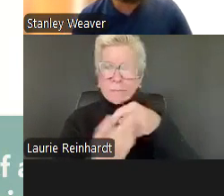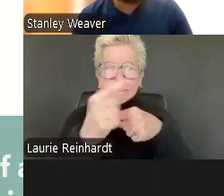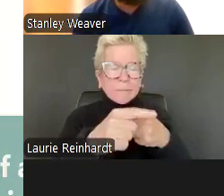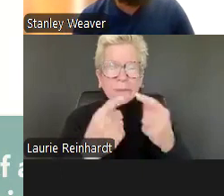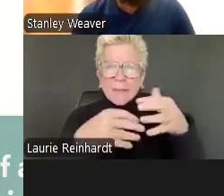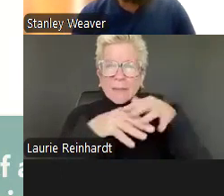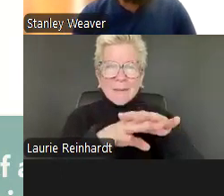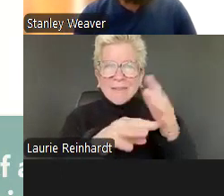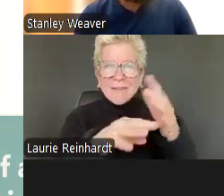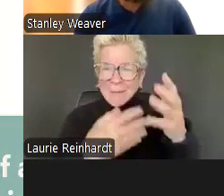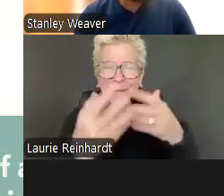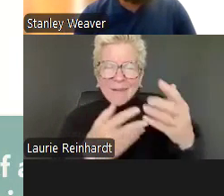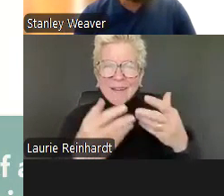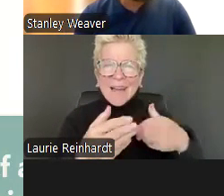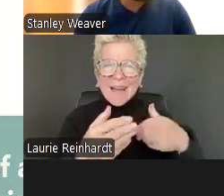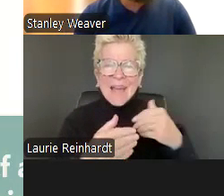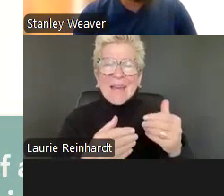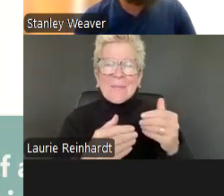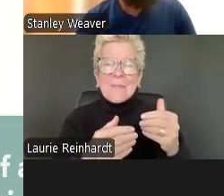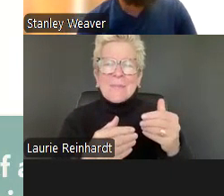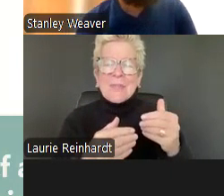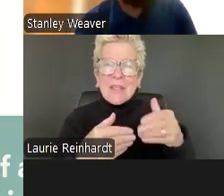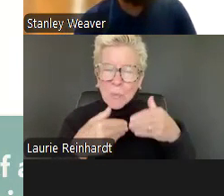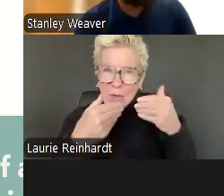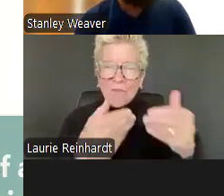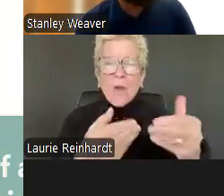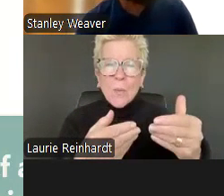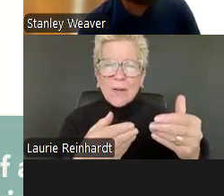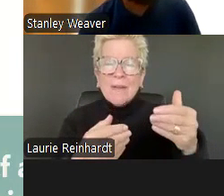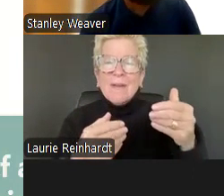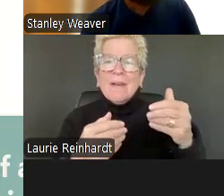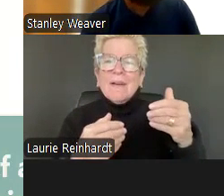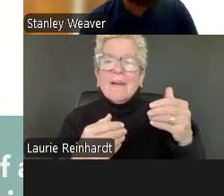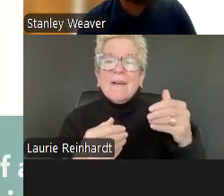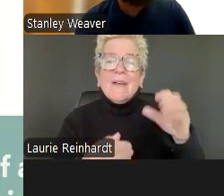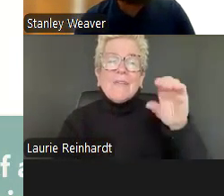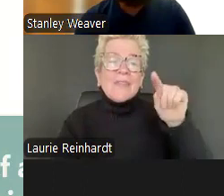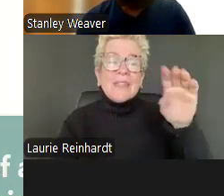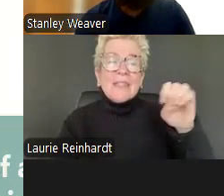move forward um in our society so in that regard the CT local graduation pathway